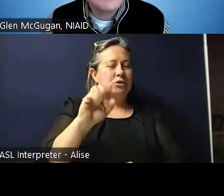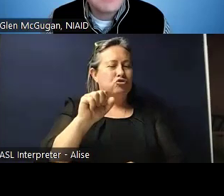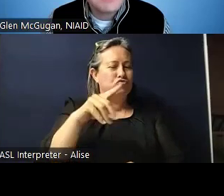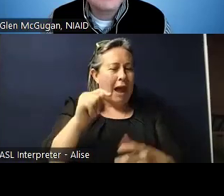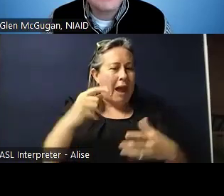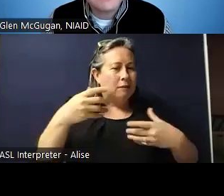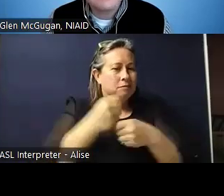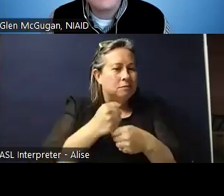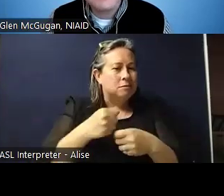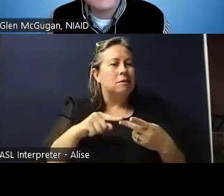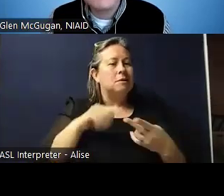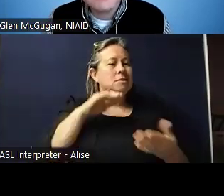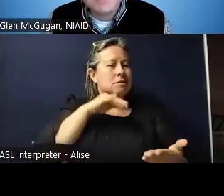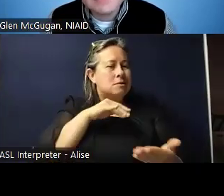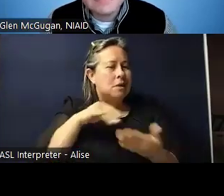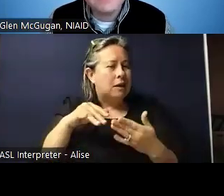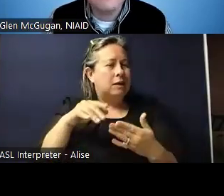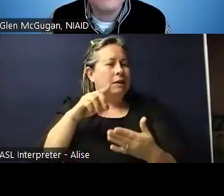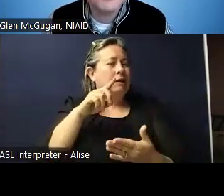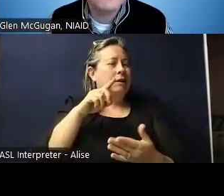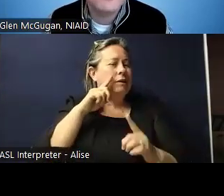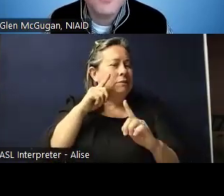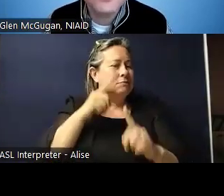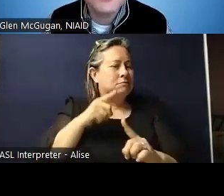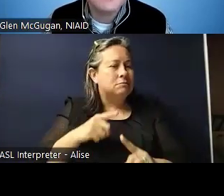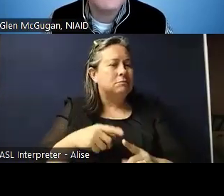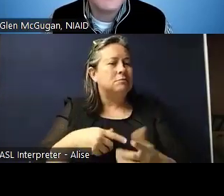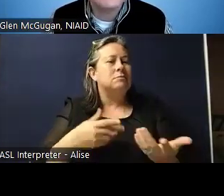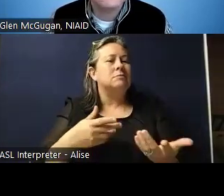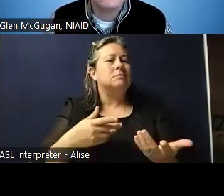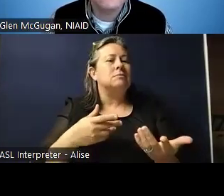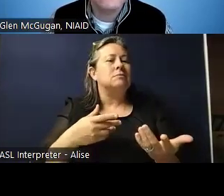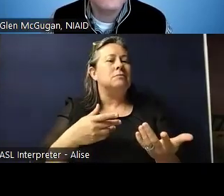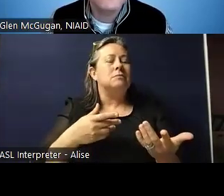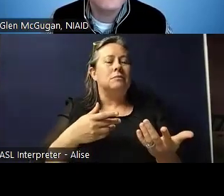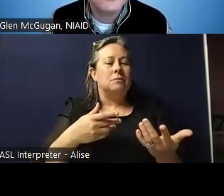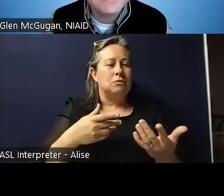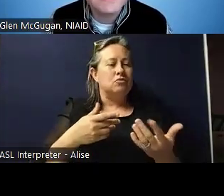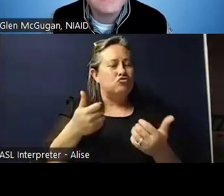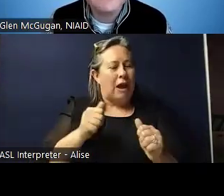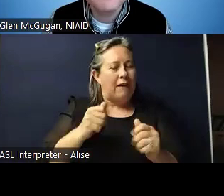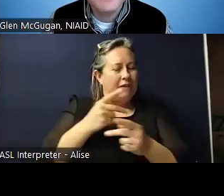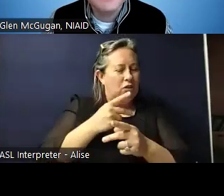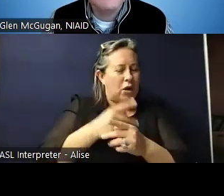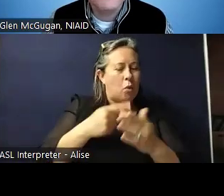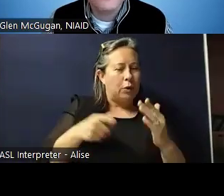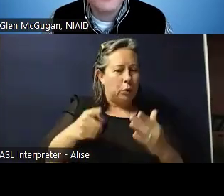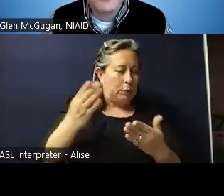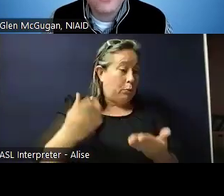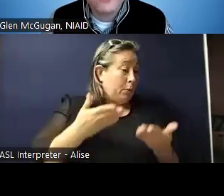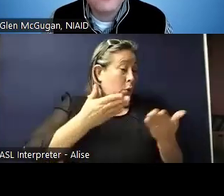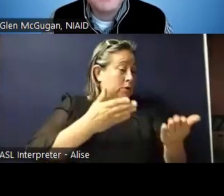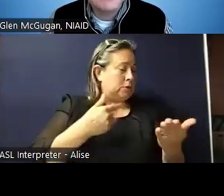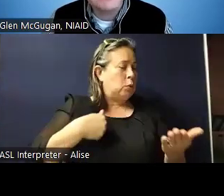study design to get us an idea of what you're proposing. And so we will do a little digging before the call